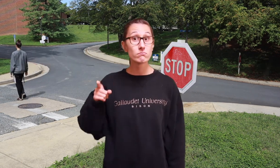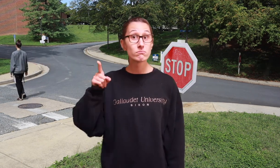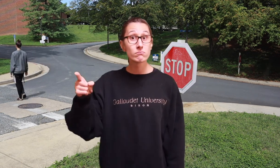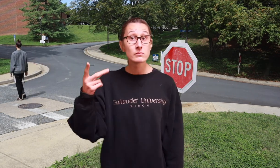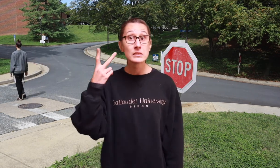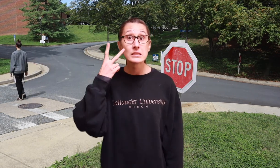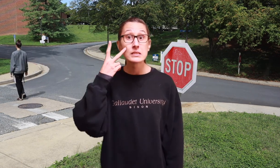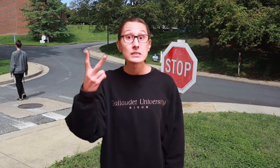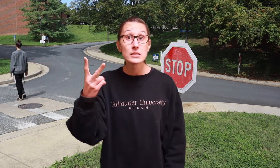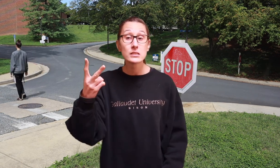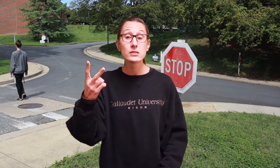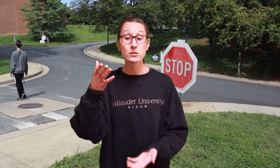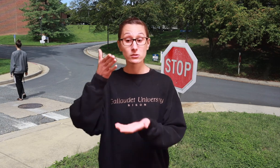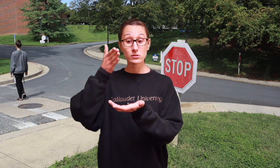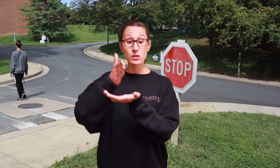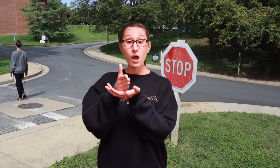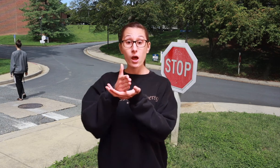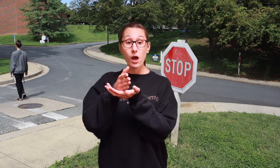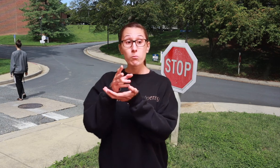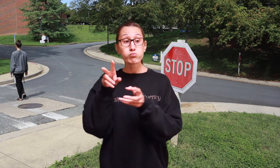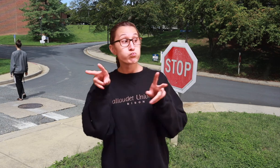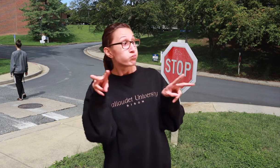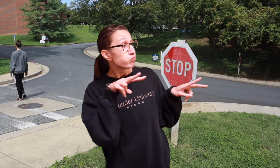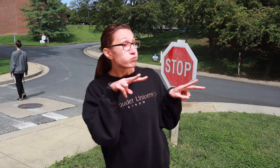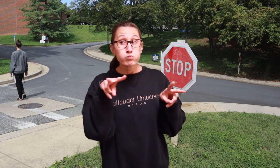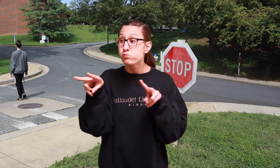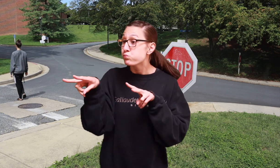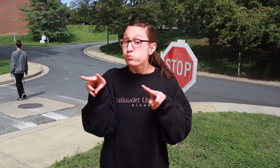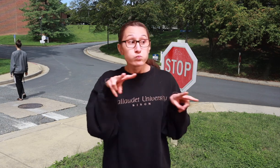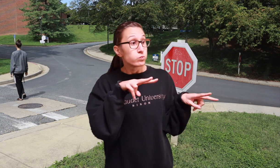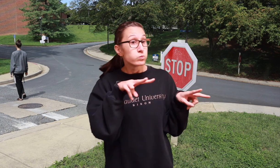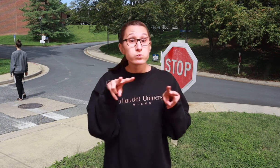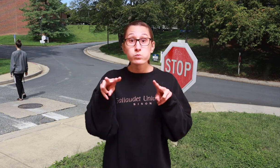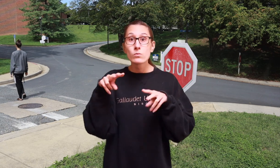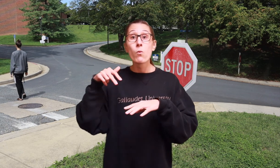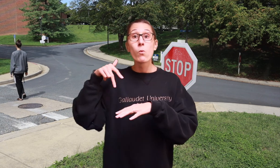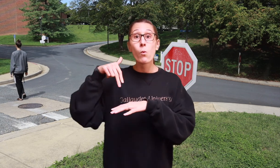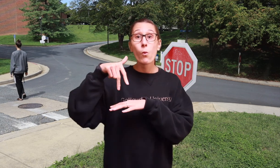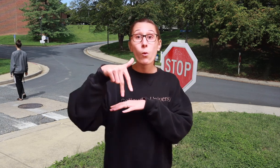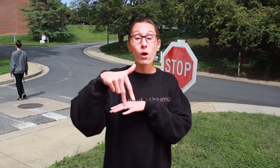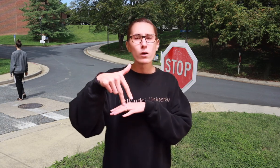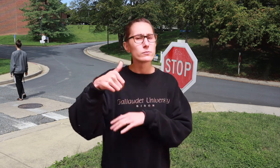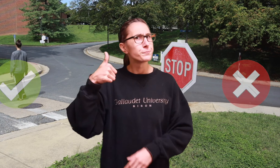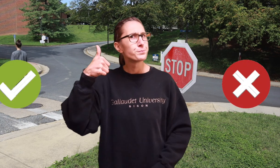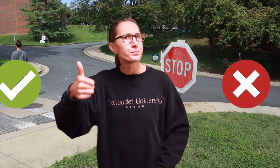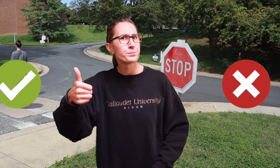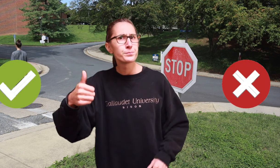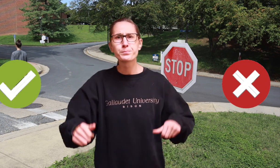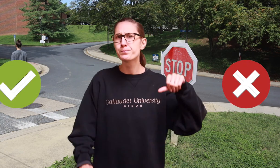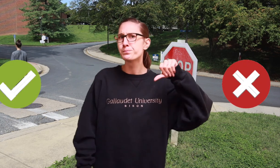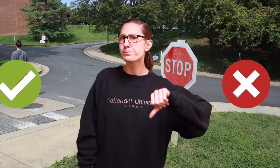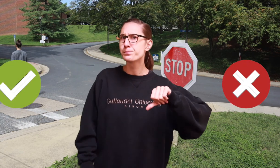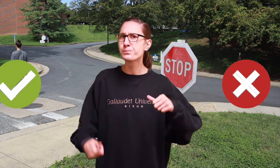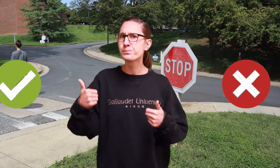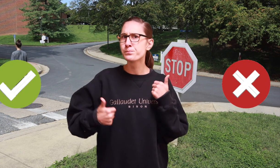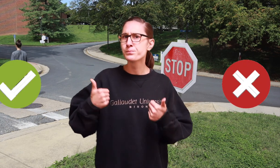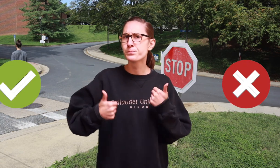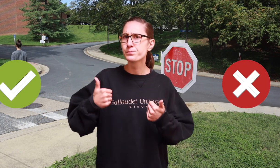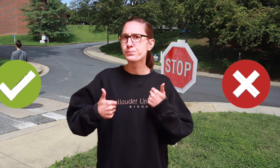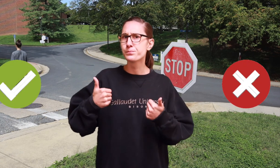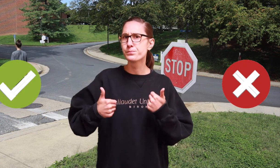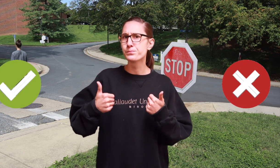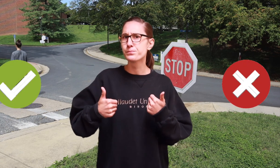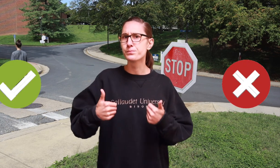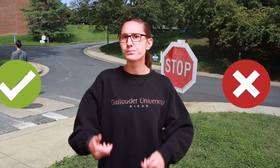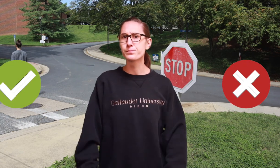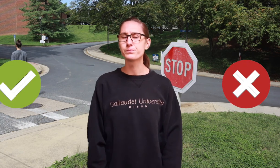Is stopping and looking before you cross the street good or bad?